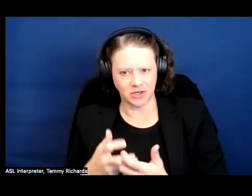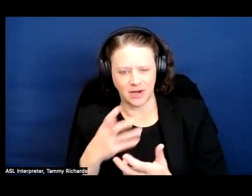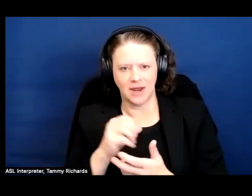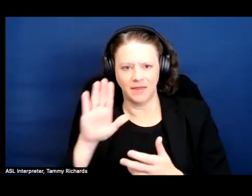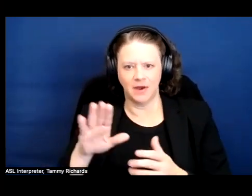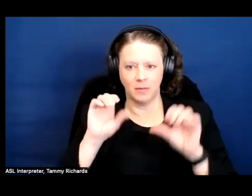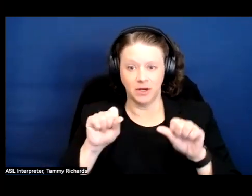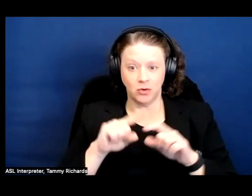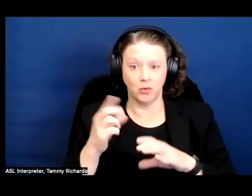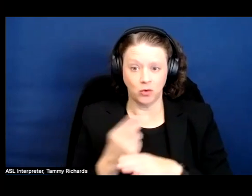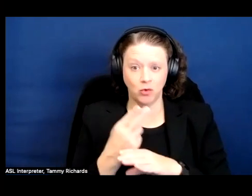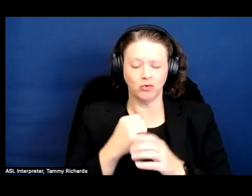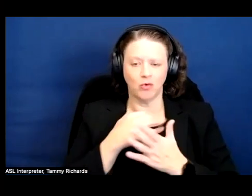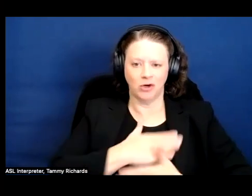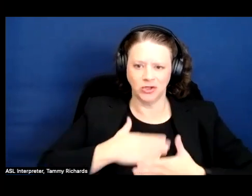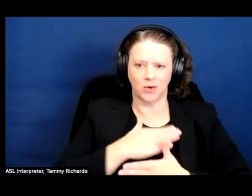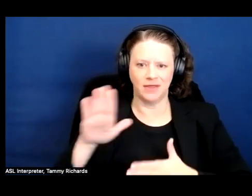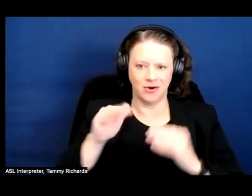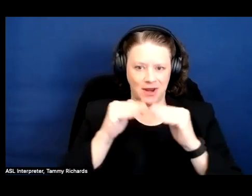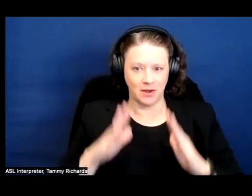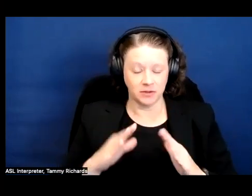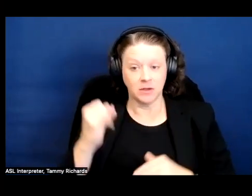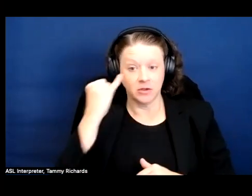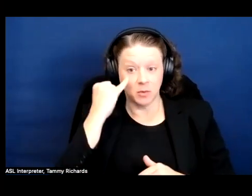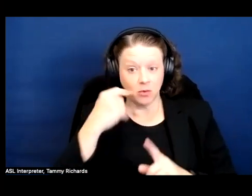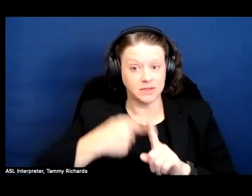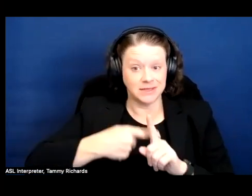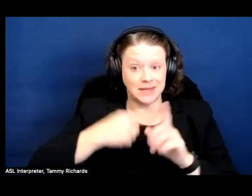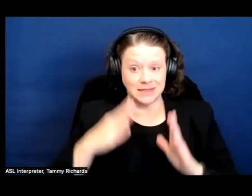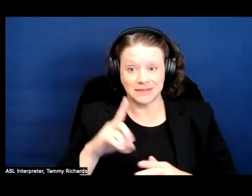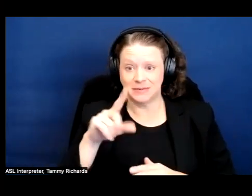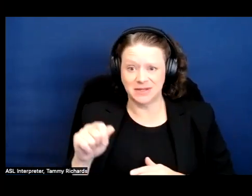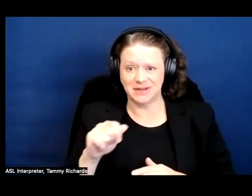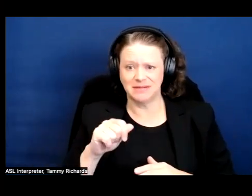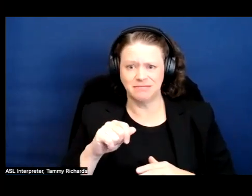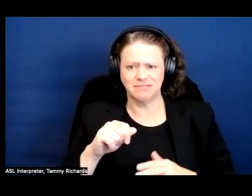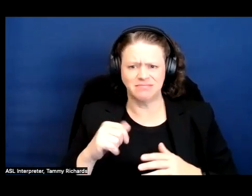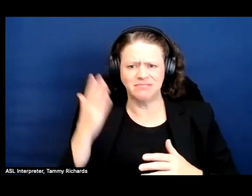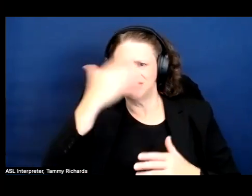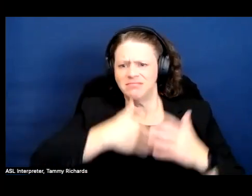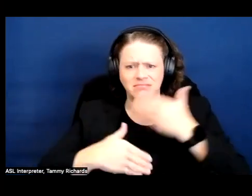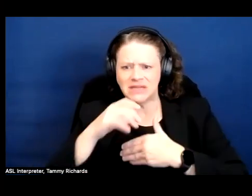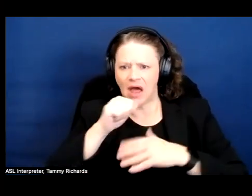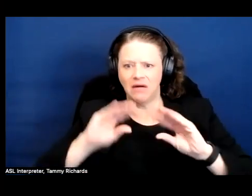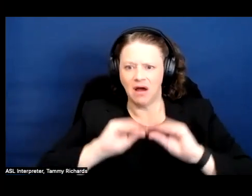That's what this slide says. Individualized assessment. The assessment must rely on objective evidence